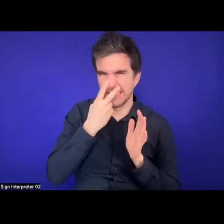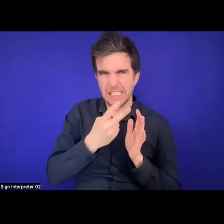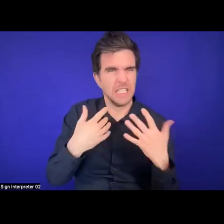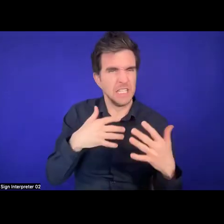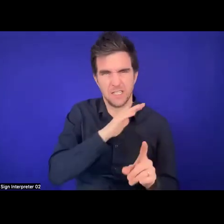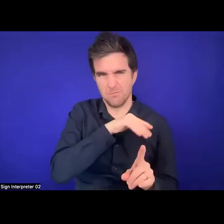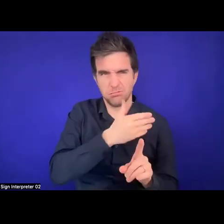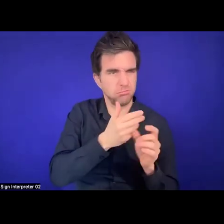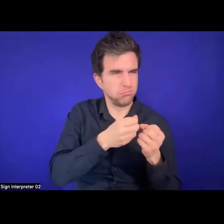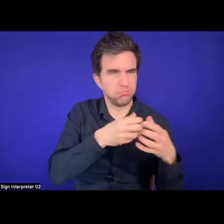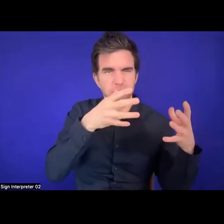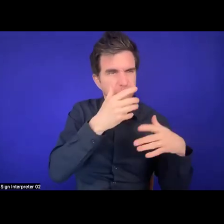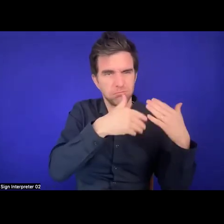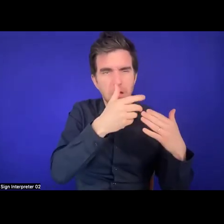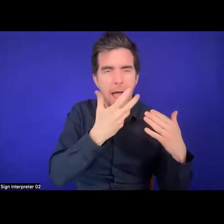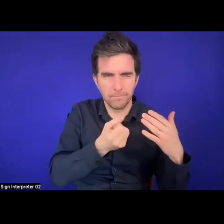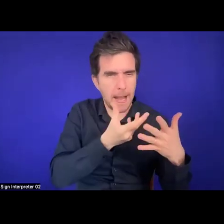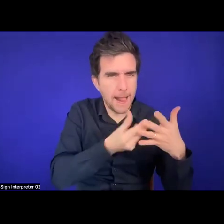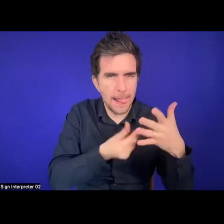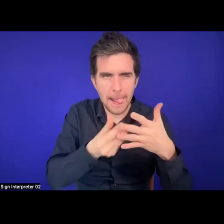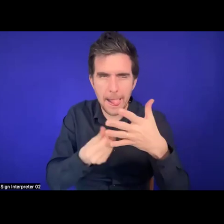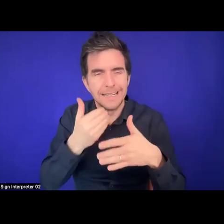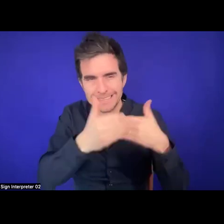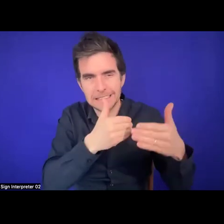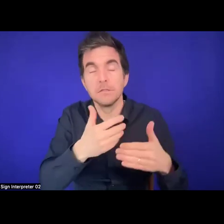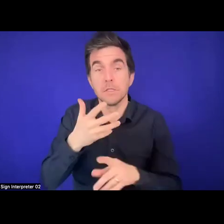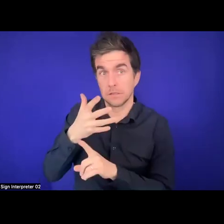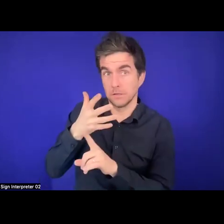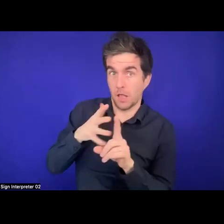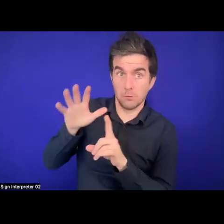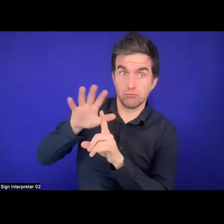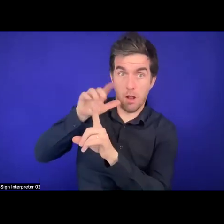statistics and the stories of disabled people. So, for example, we have done work on